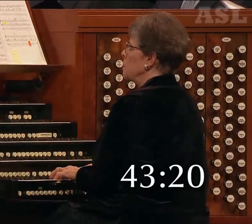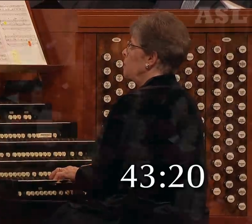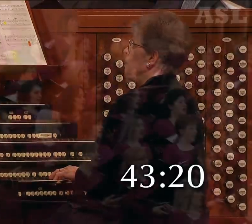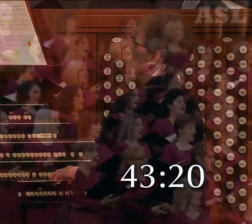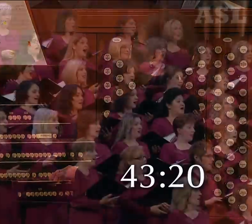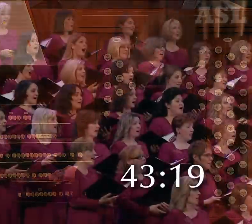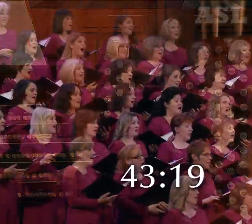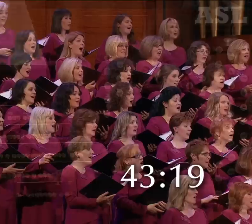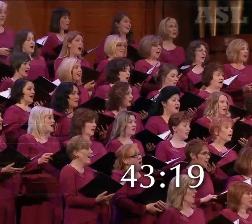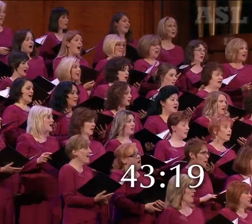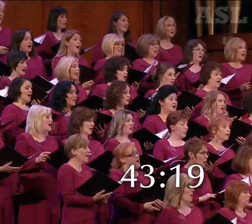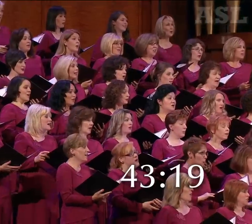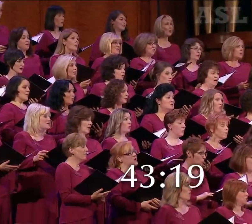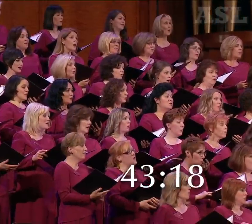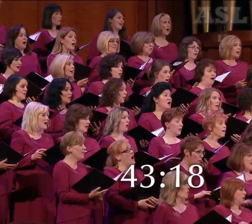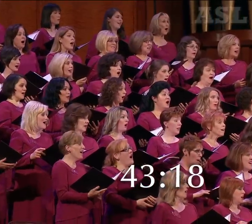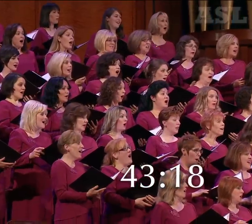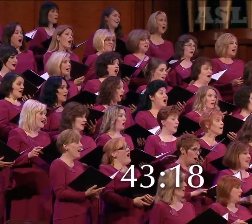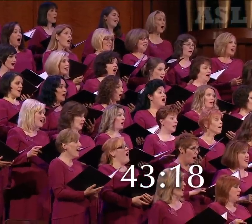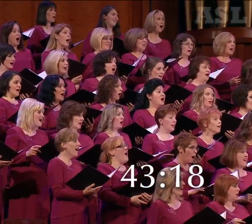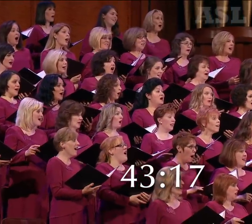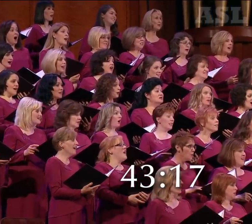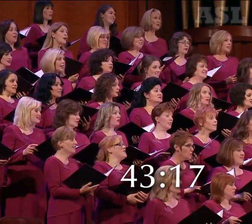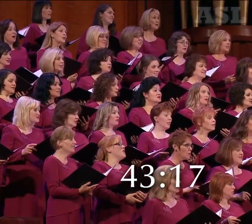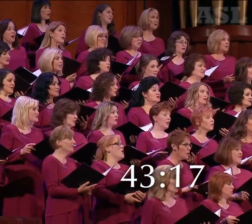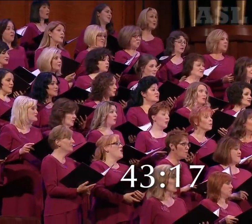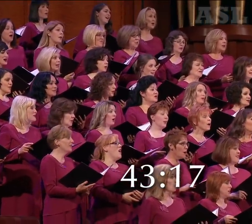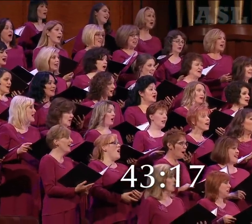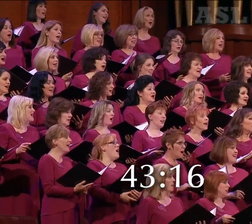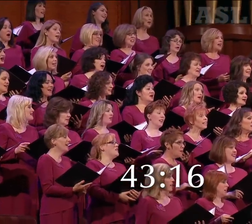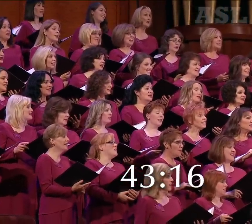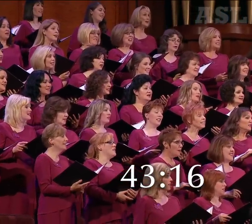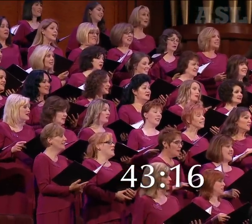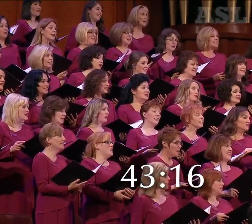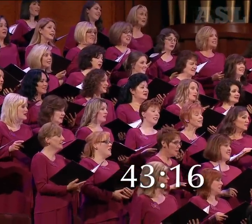THIS IS THE ENGLISH